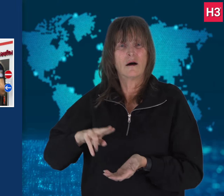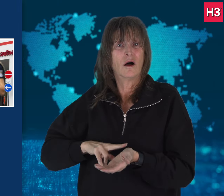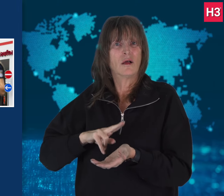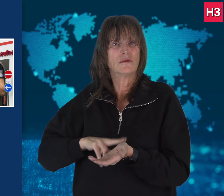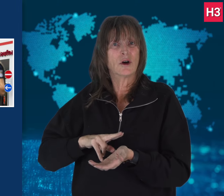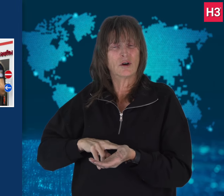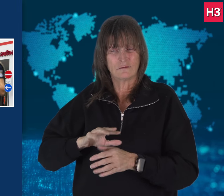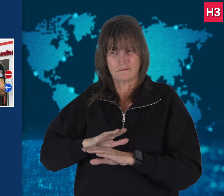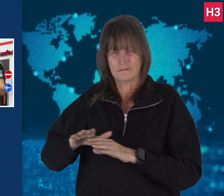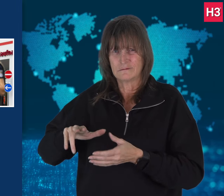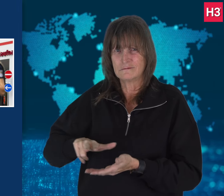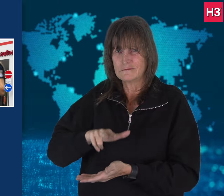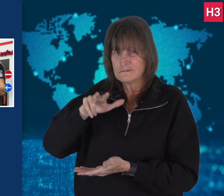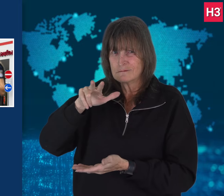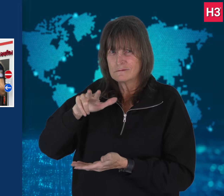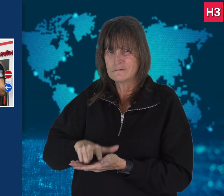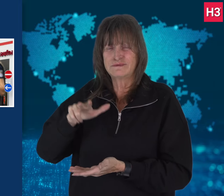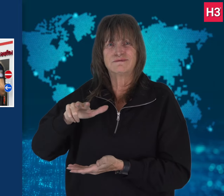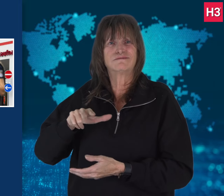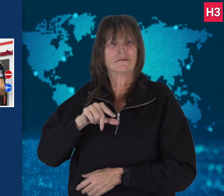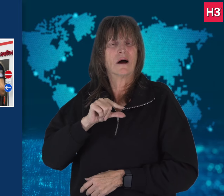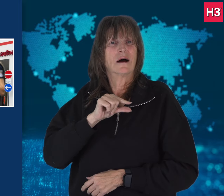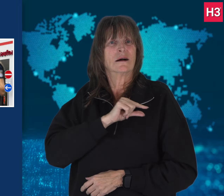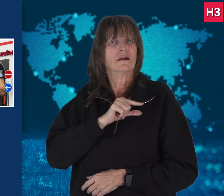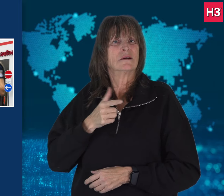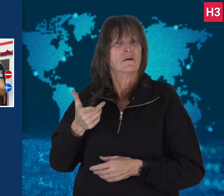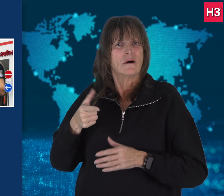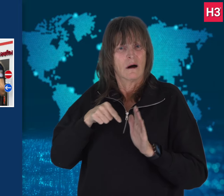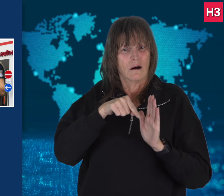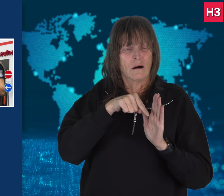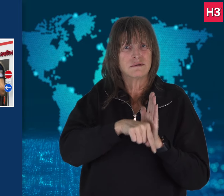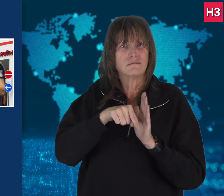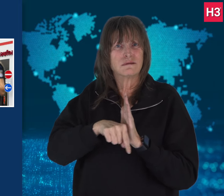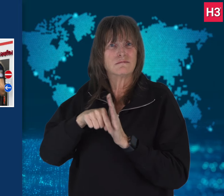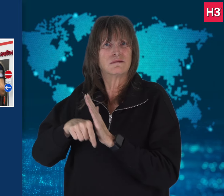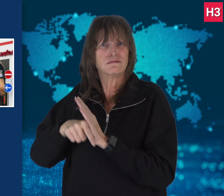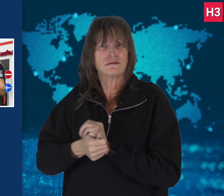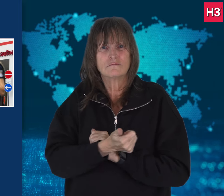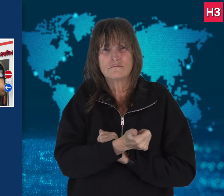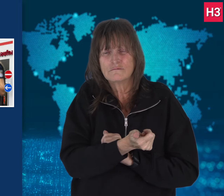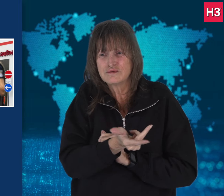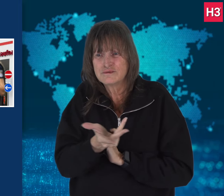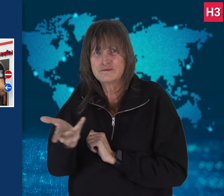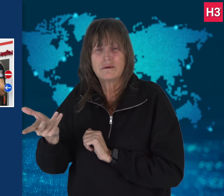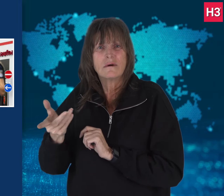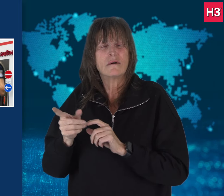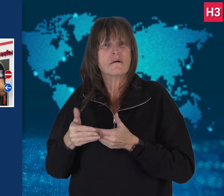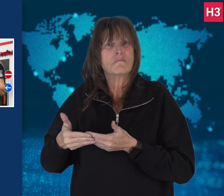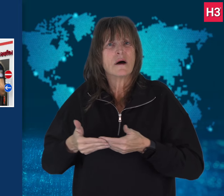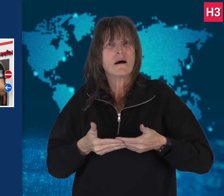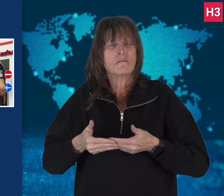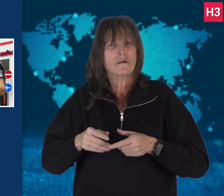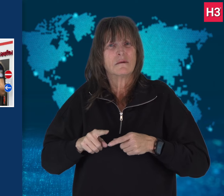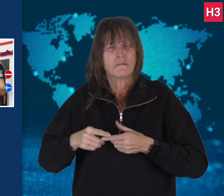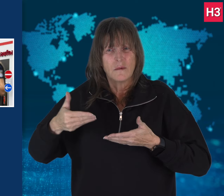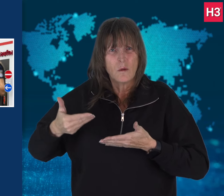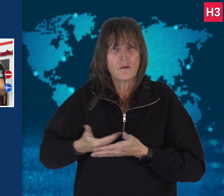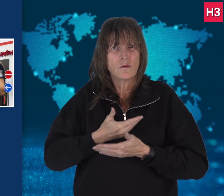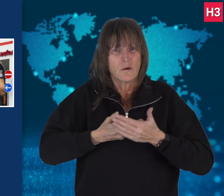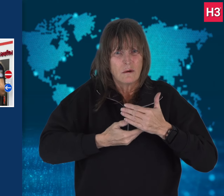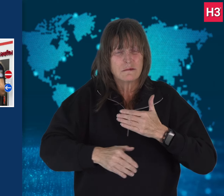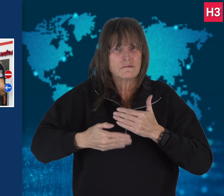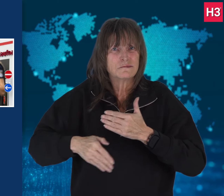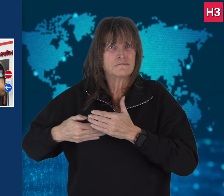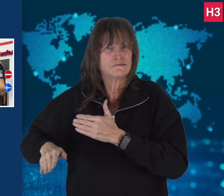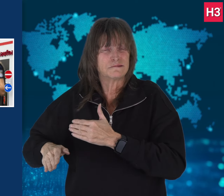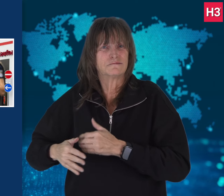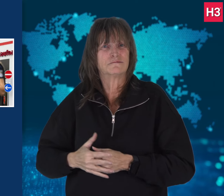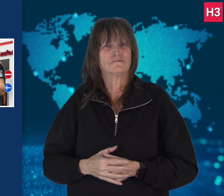a nurse was found guilty of killing several newborn babies.